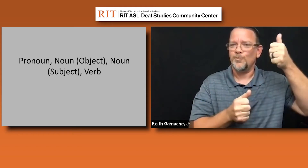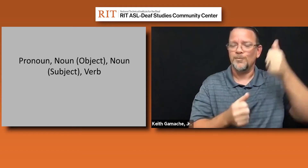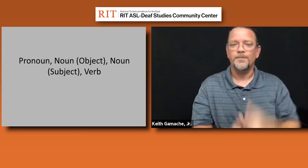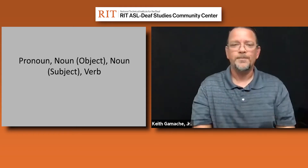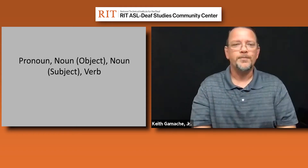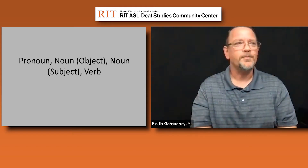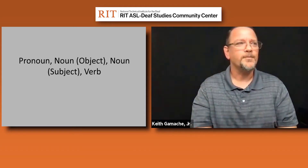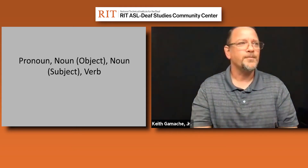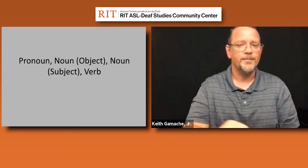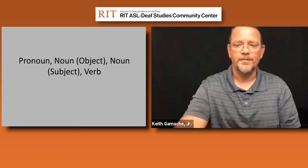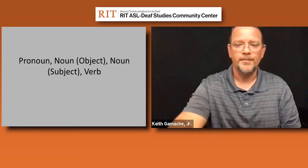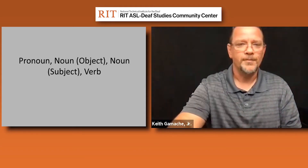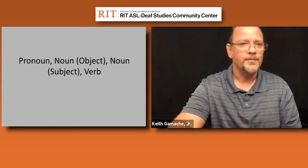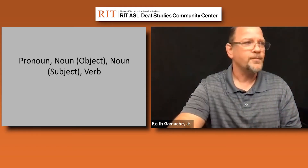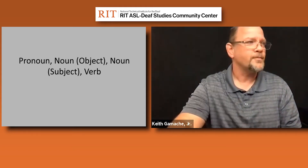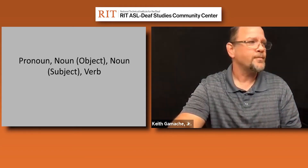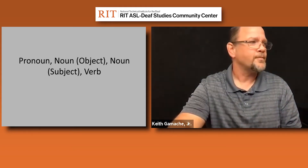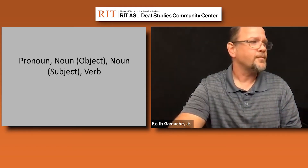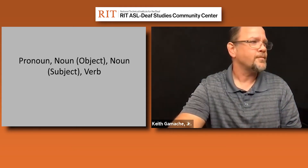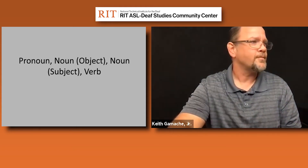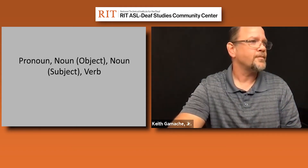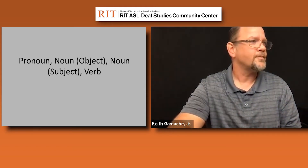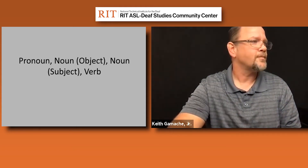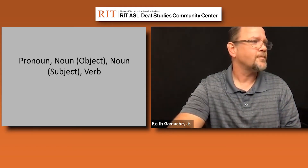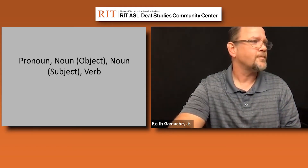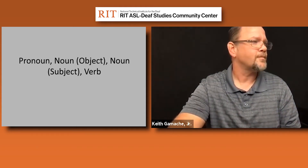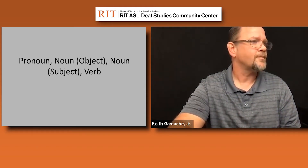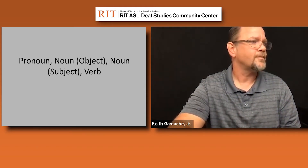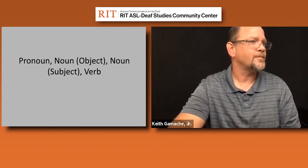the more stronger case we can make,